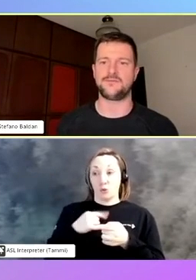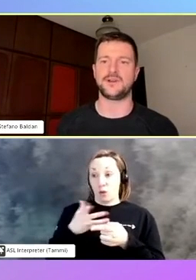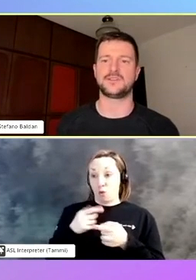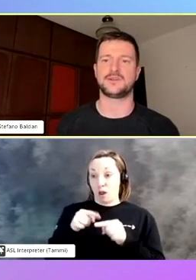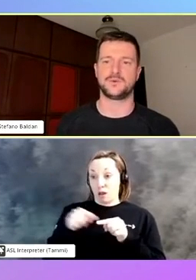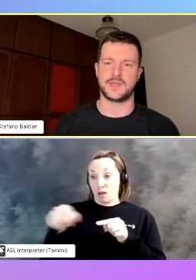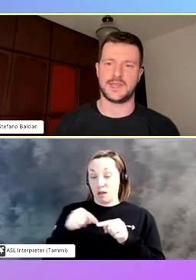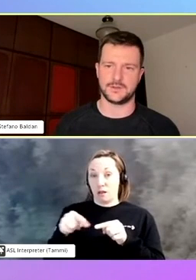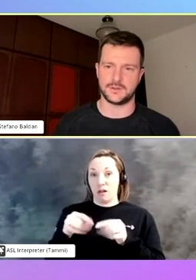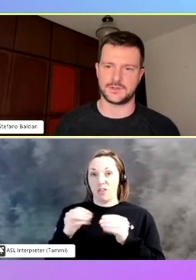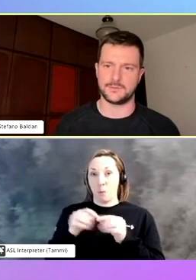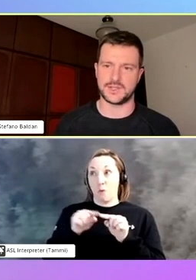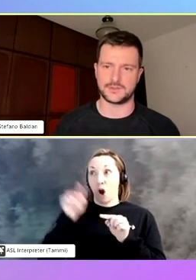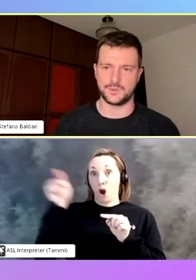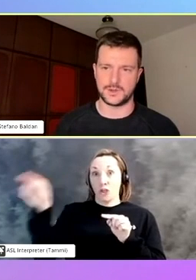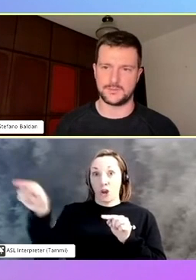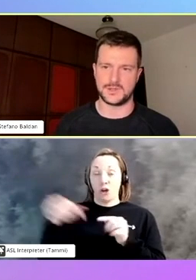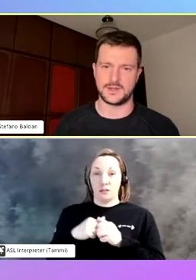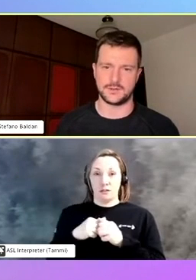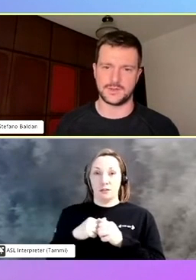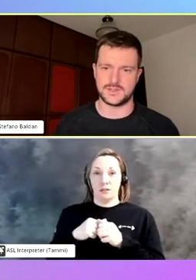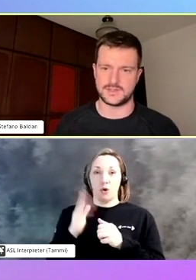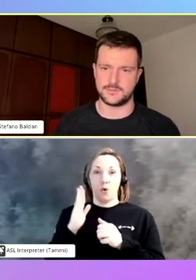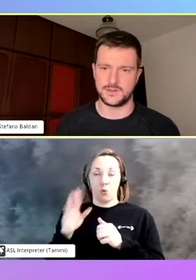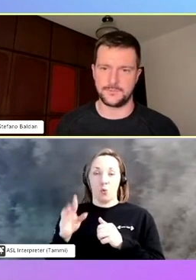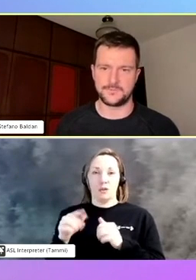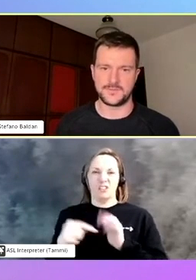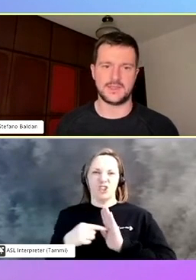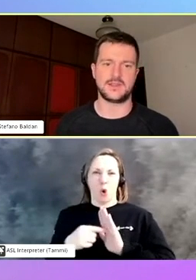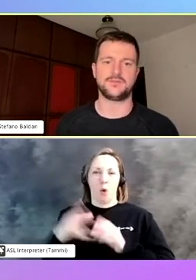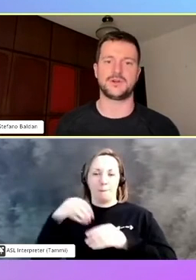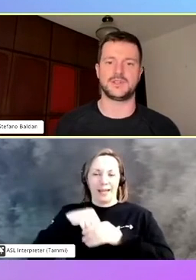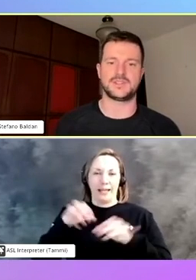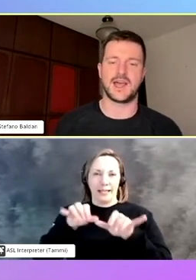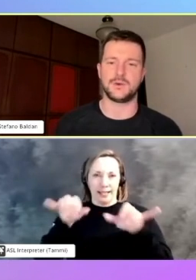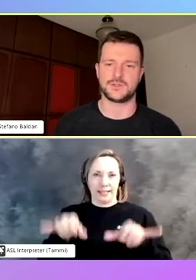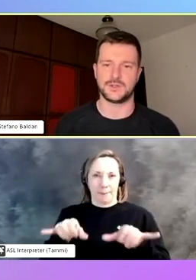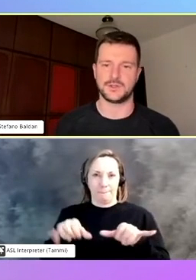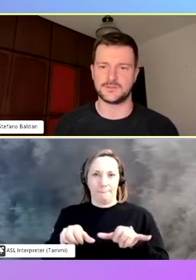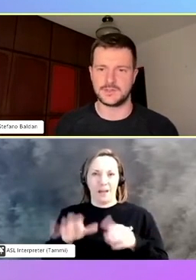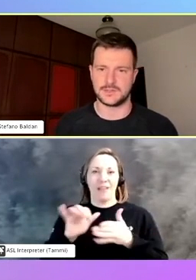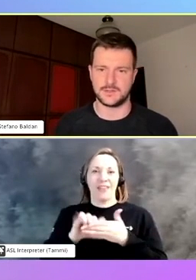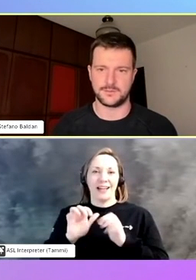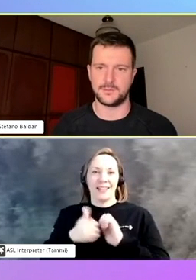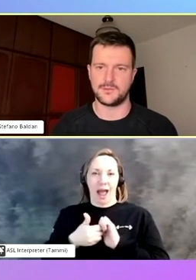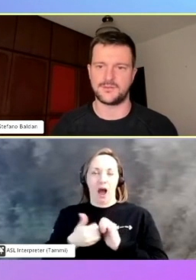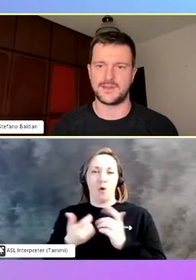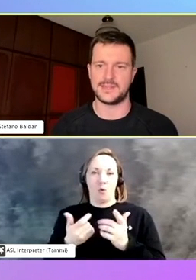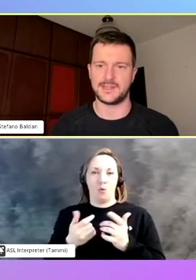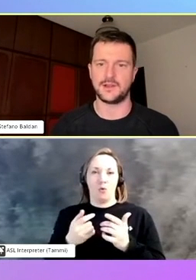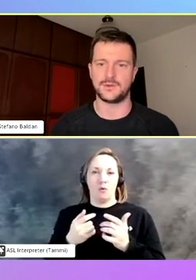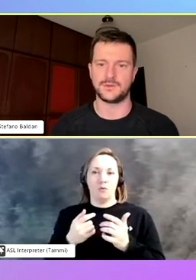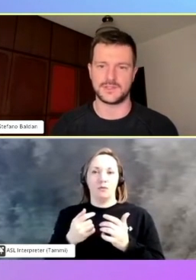At the design phase, there's lots of things that you can do to ensure that you are not introducing accessibility issues and we go through